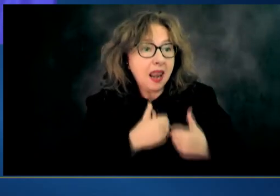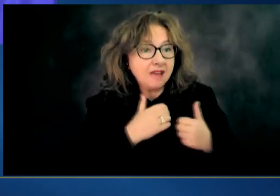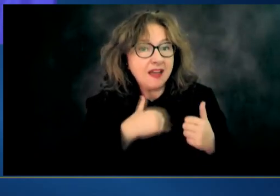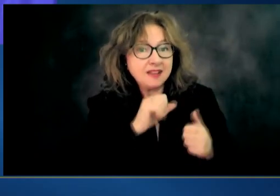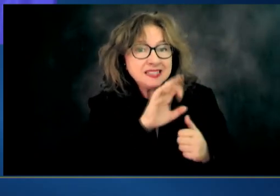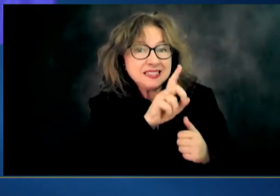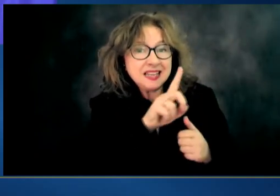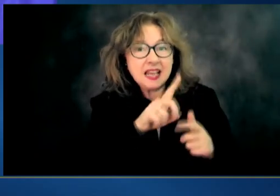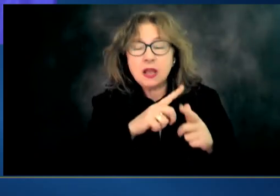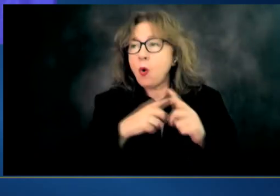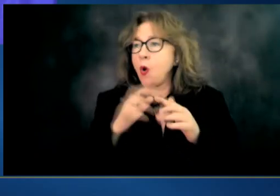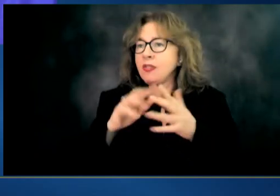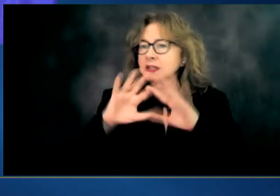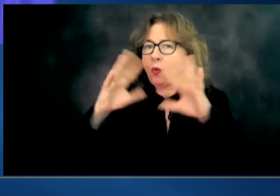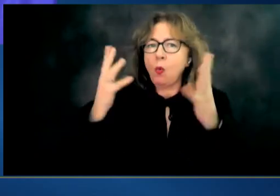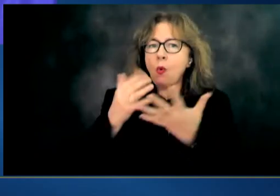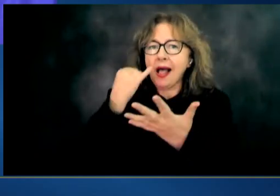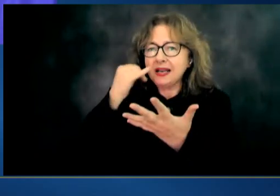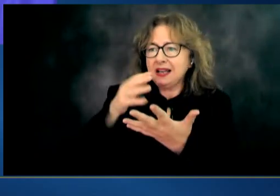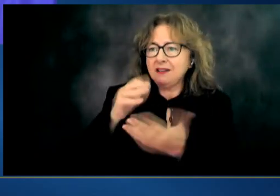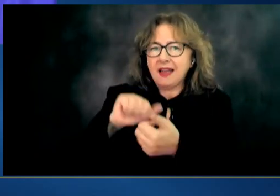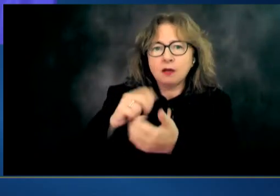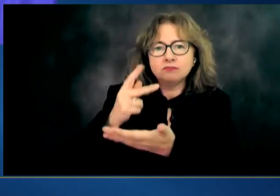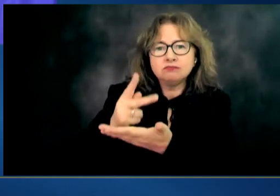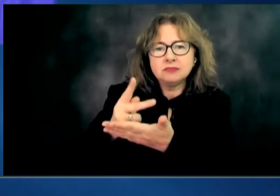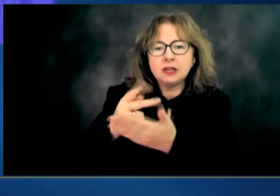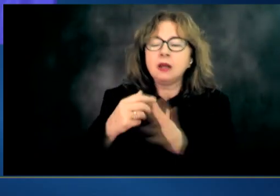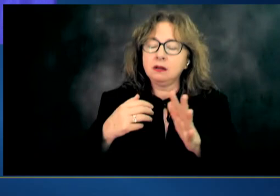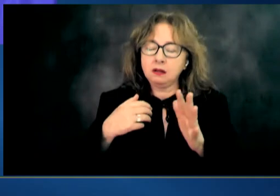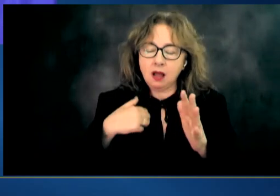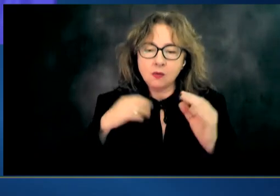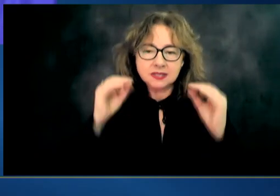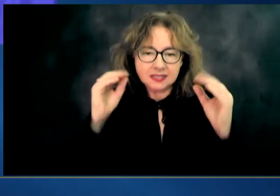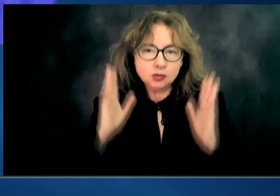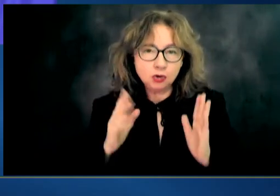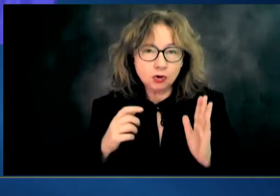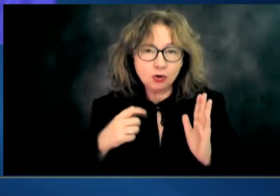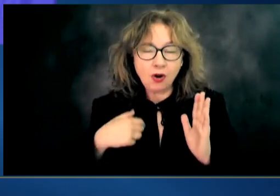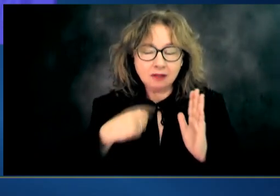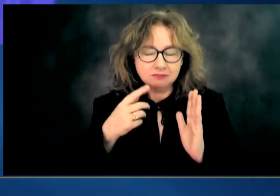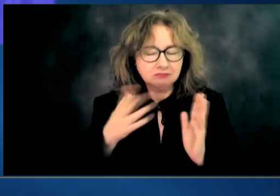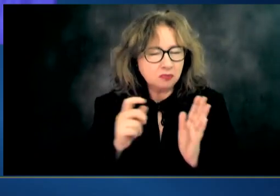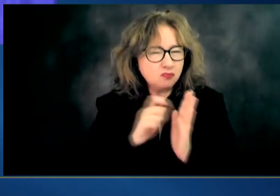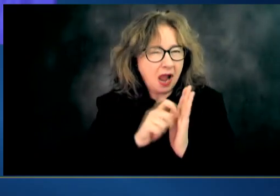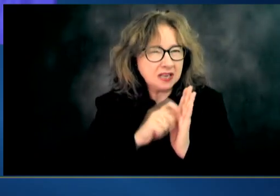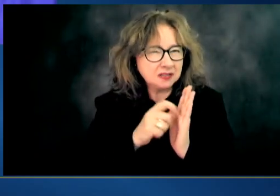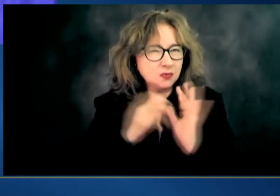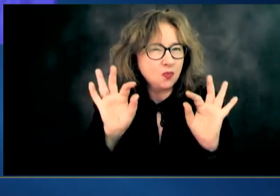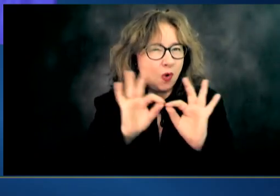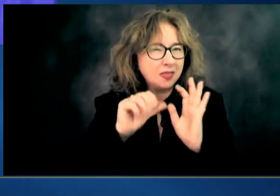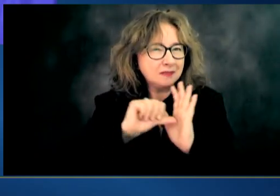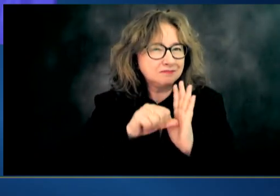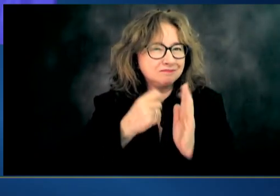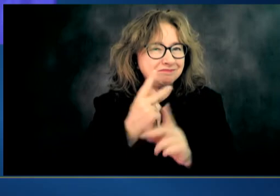And I used to teach, so of course, I'm going to encourage you to write it down because it's good for memory . But I think this is a great opportunity to think